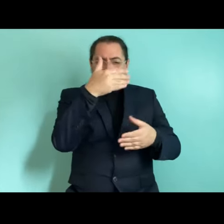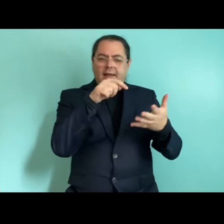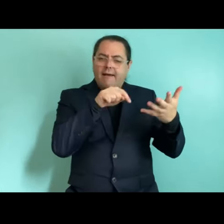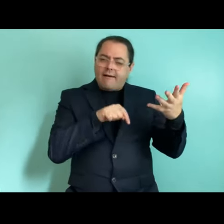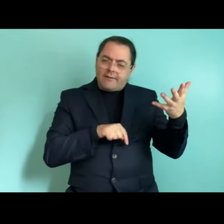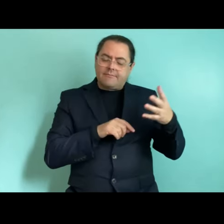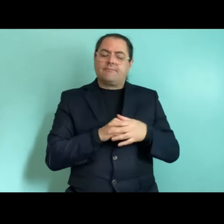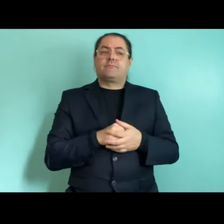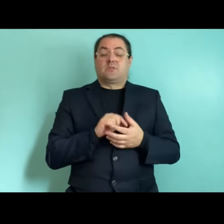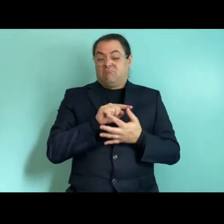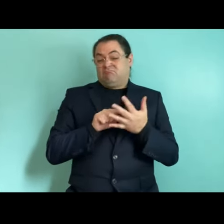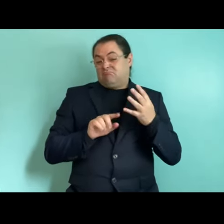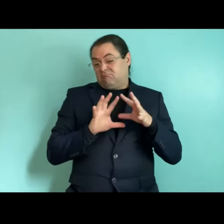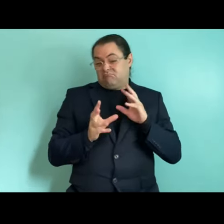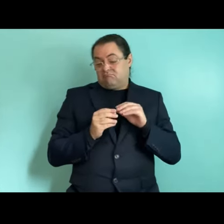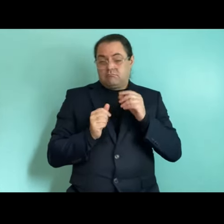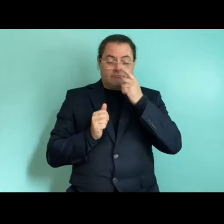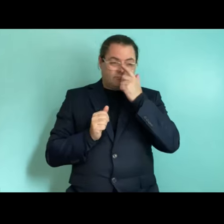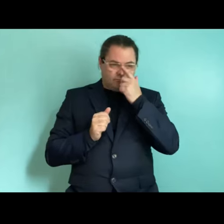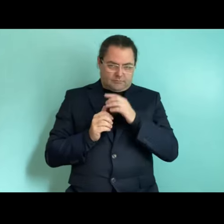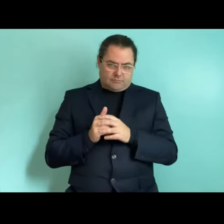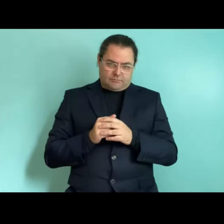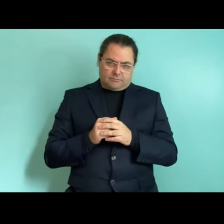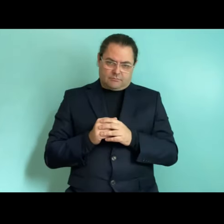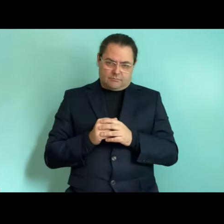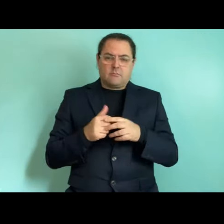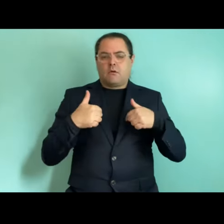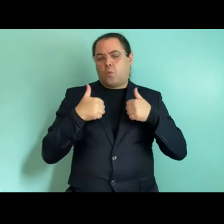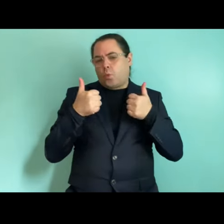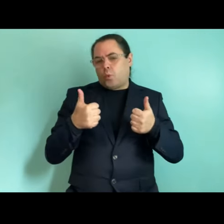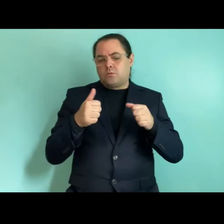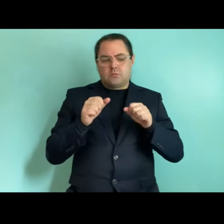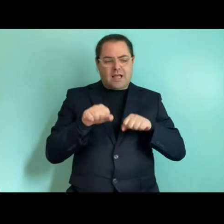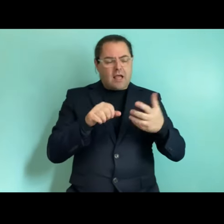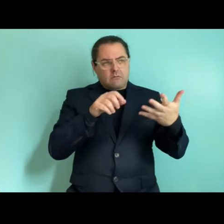our watch question, and audit checklist to improve, issues of accessibility.